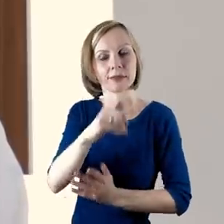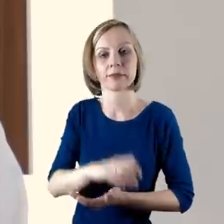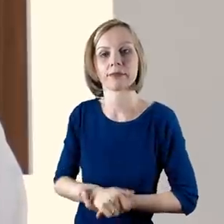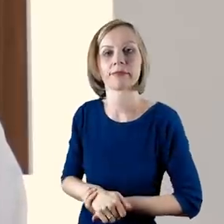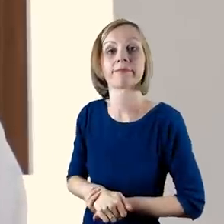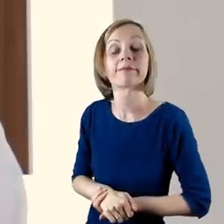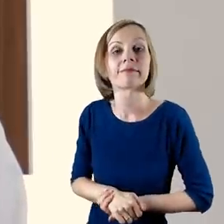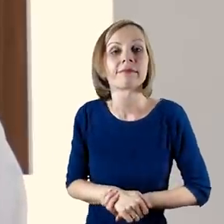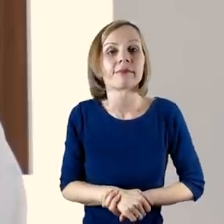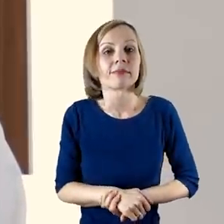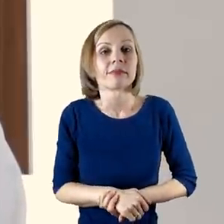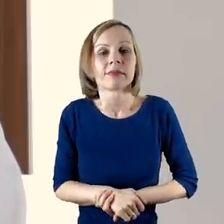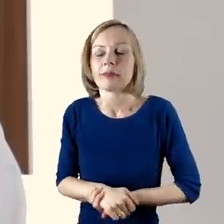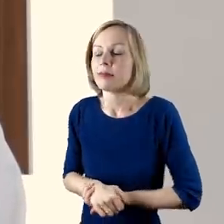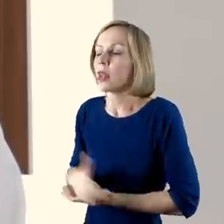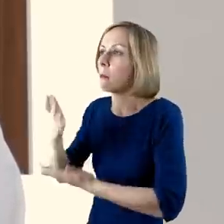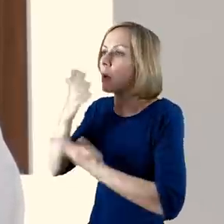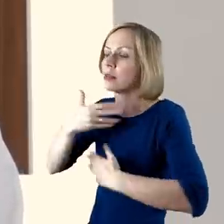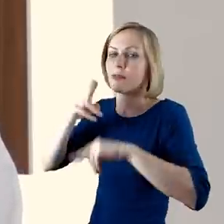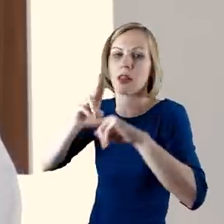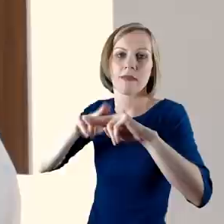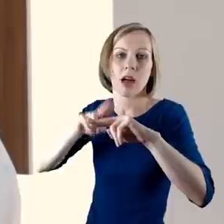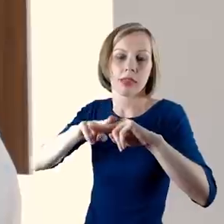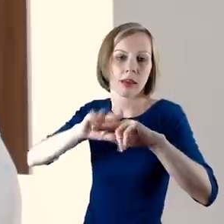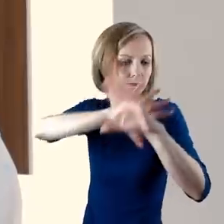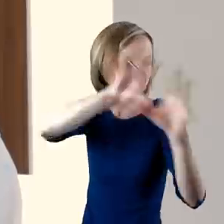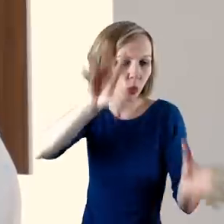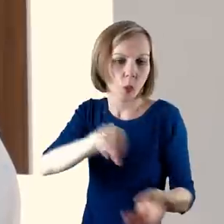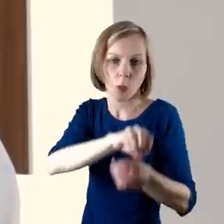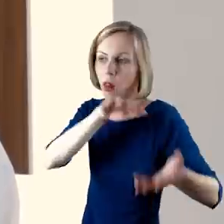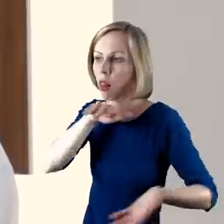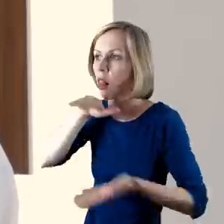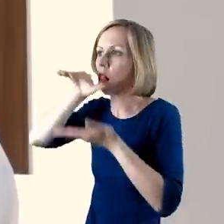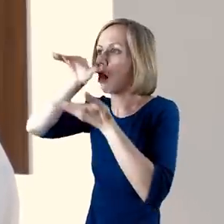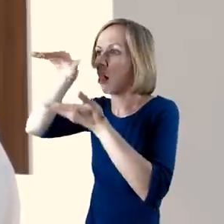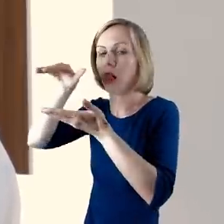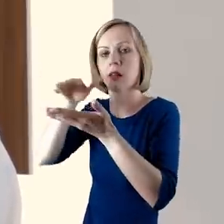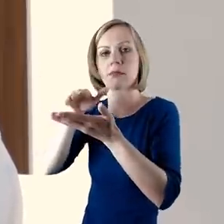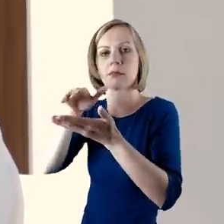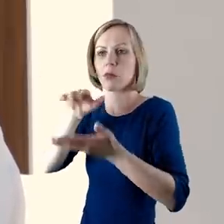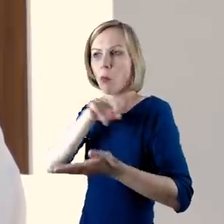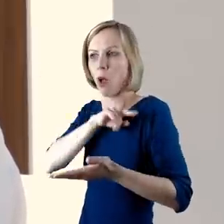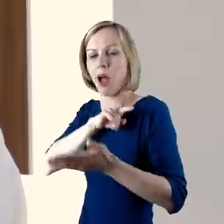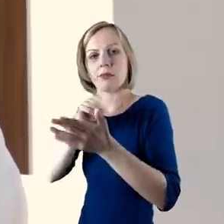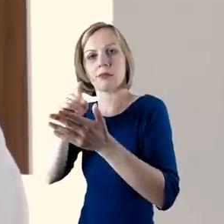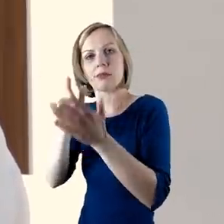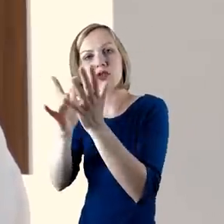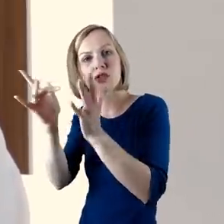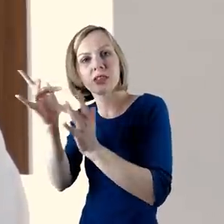Merciful Father, (All) accept these prayers, for the sake of your Son, our Saviour, Jesus Christ.